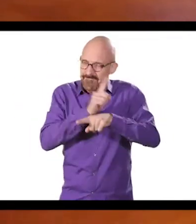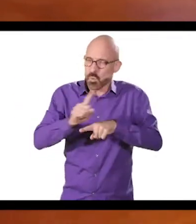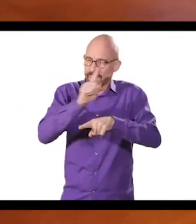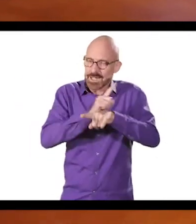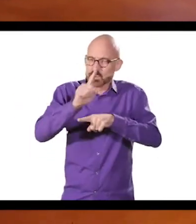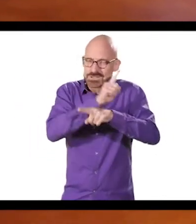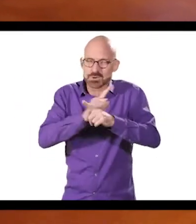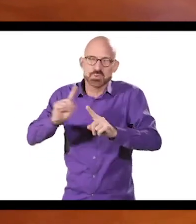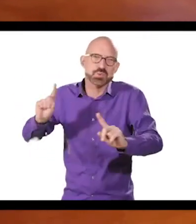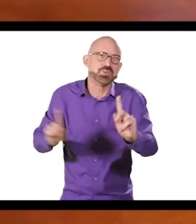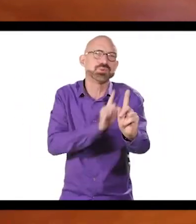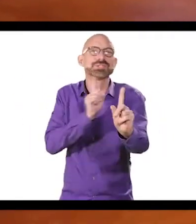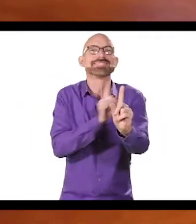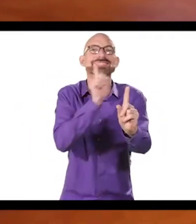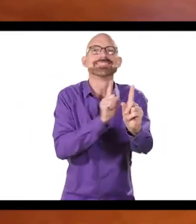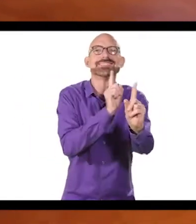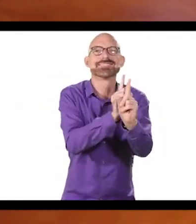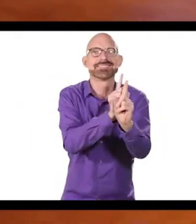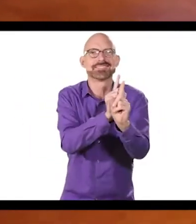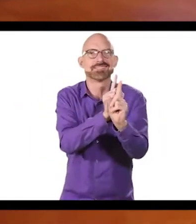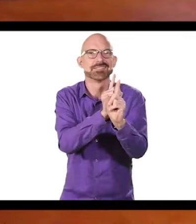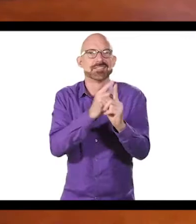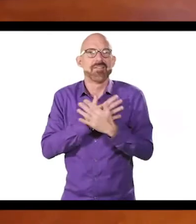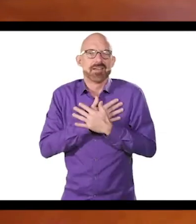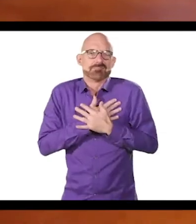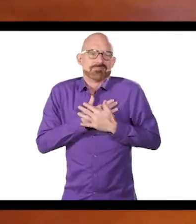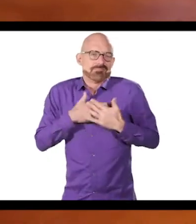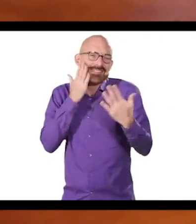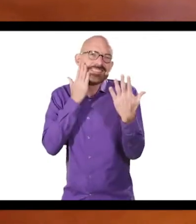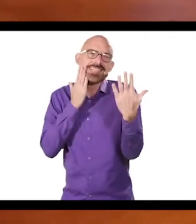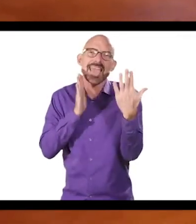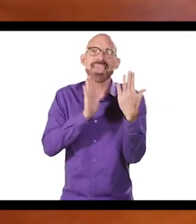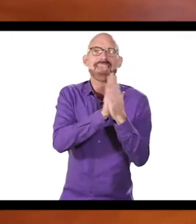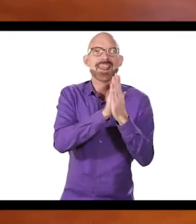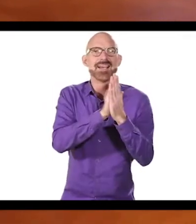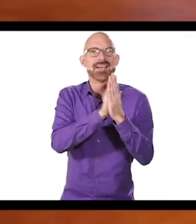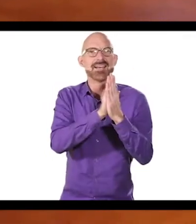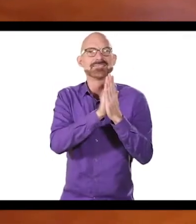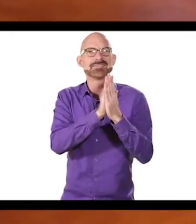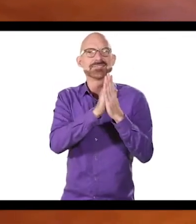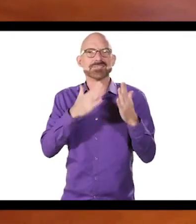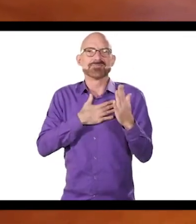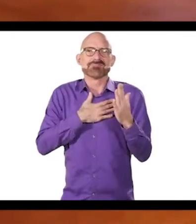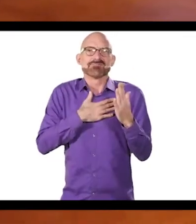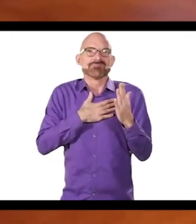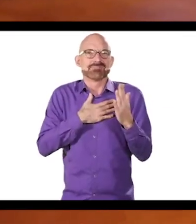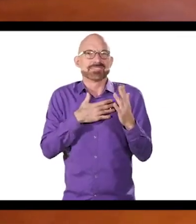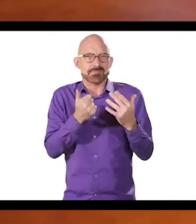cursed with ceaseless separation as our relationship is, blessed with methodical margins of intimacy,